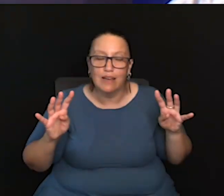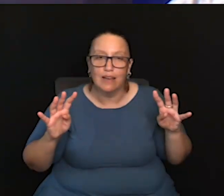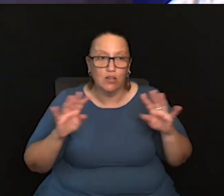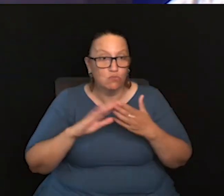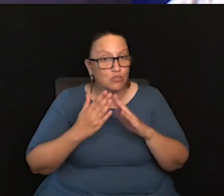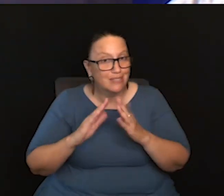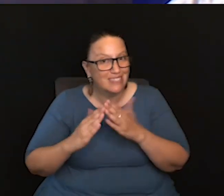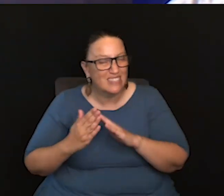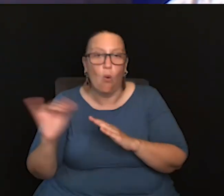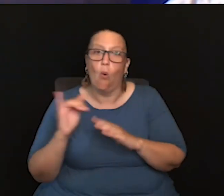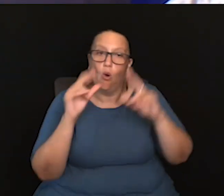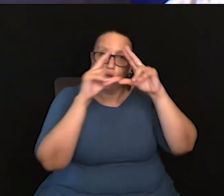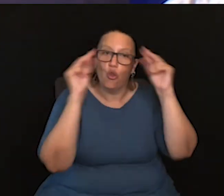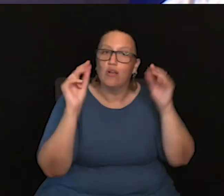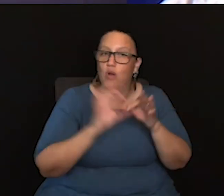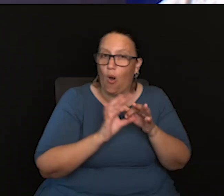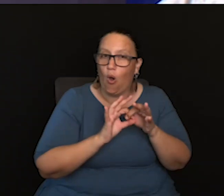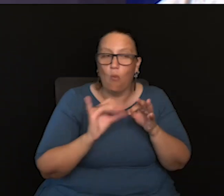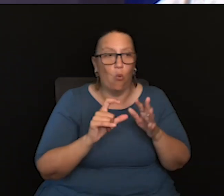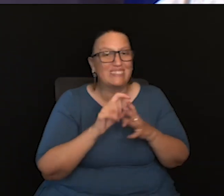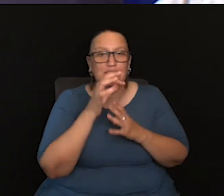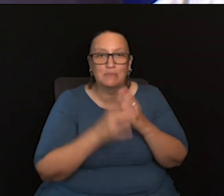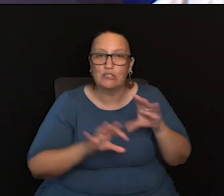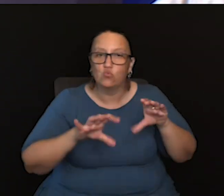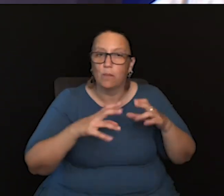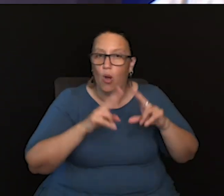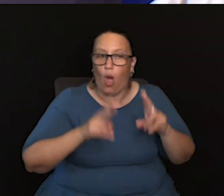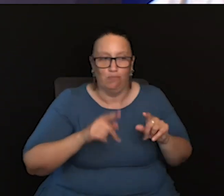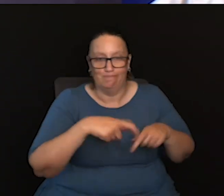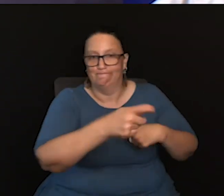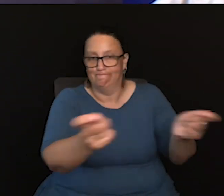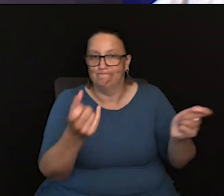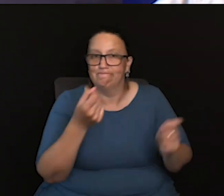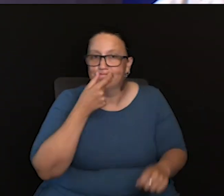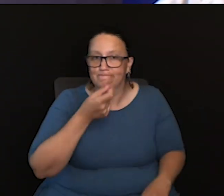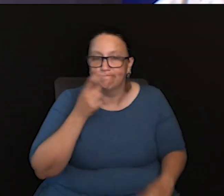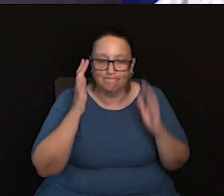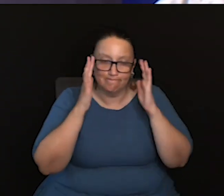and those infected in outbreaks in residential aged care and disability care settings.